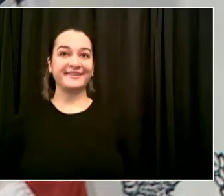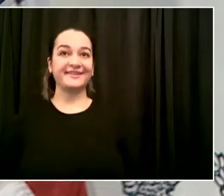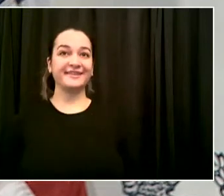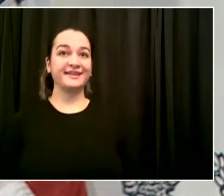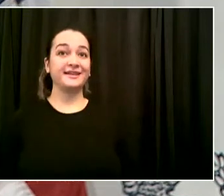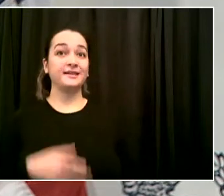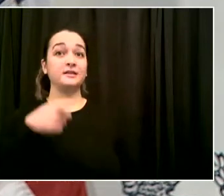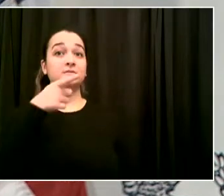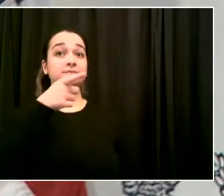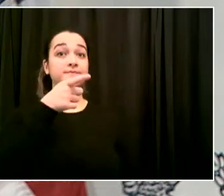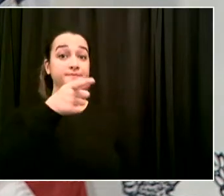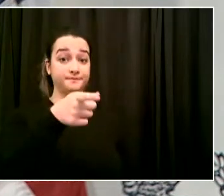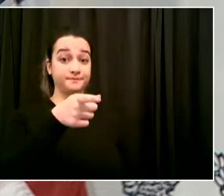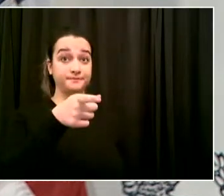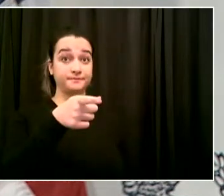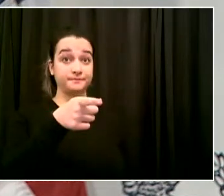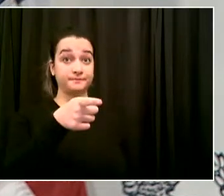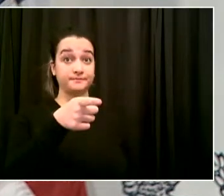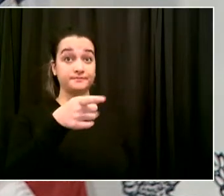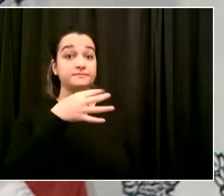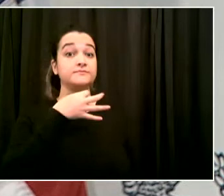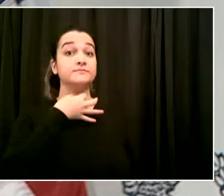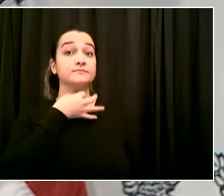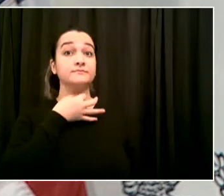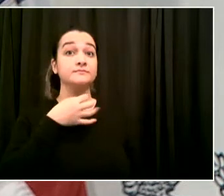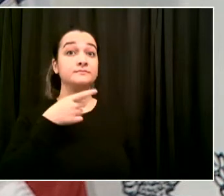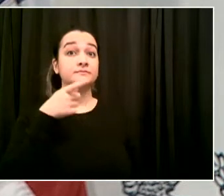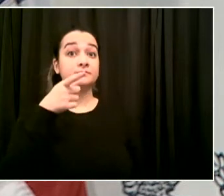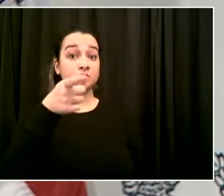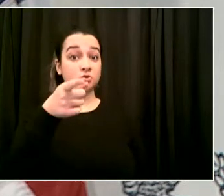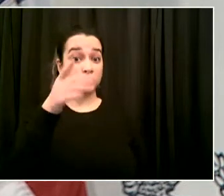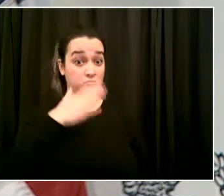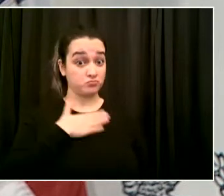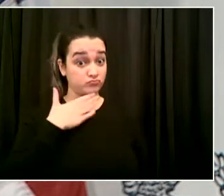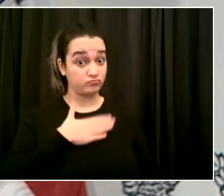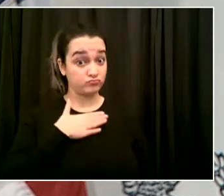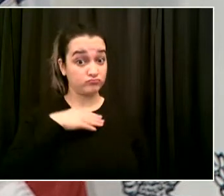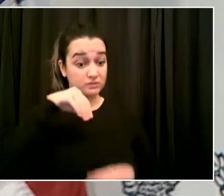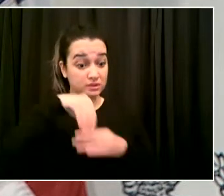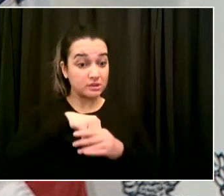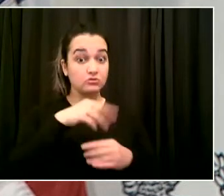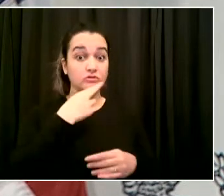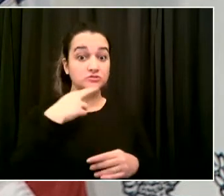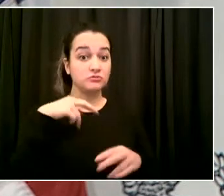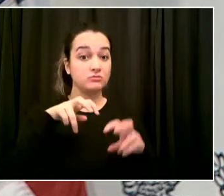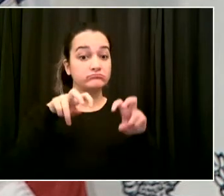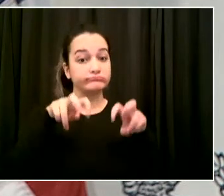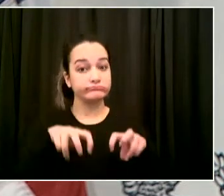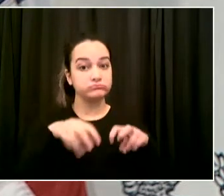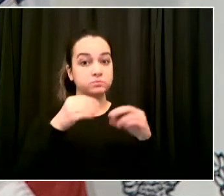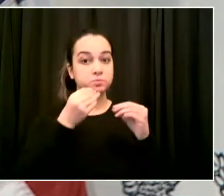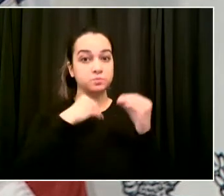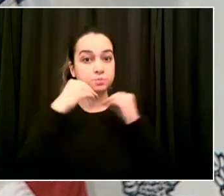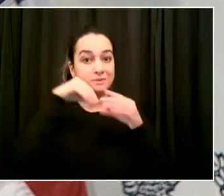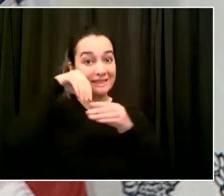DINOOS ORRIGG HTNOW GIVING THE ARRIVAL OF THE NEW VARIANT AND ITS HIGHER LEVEL